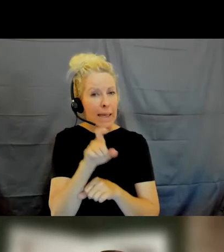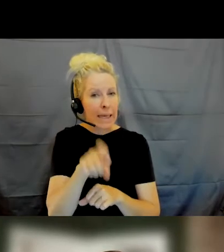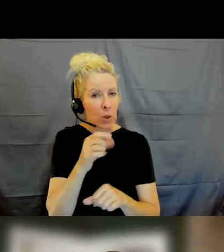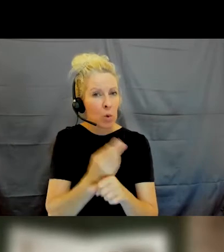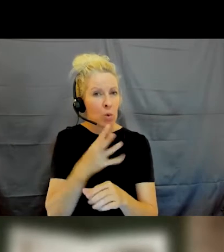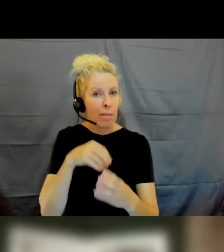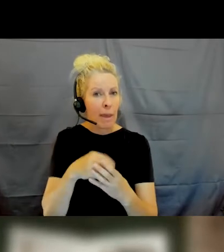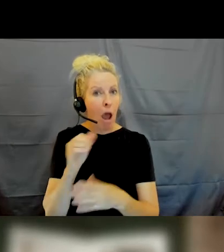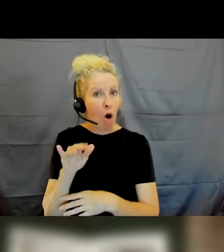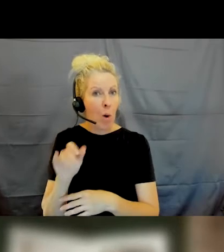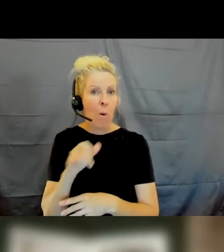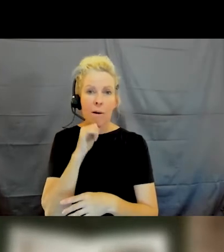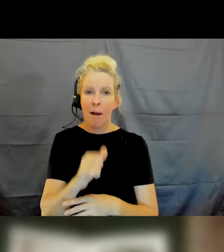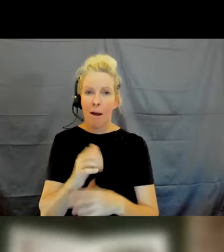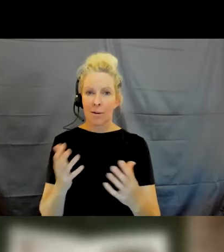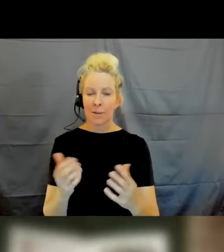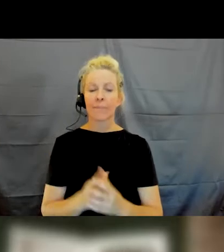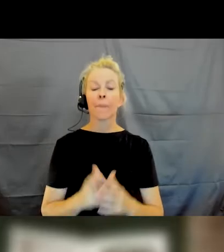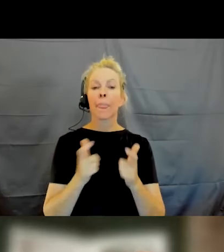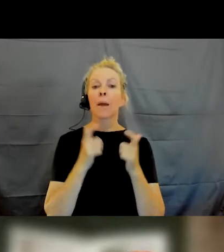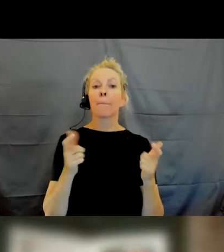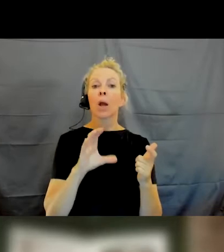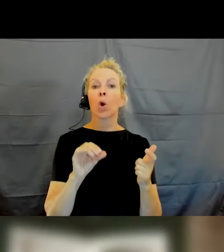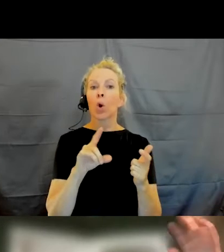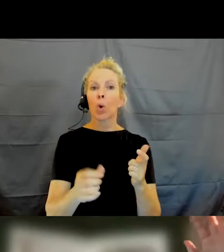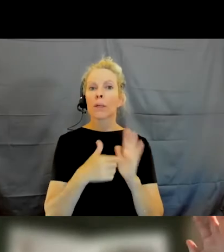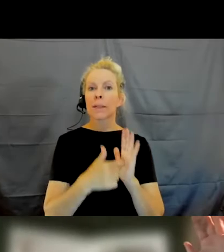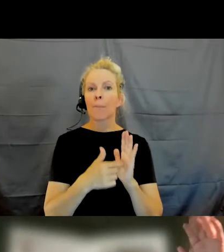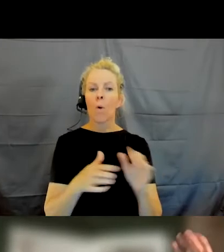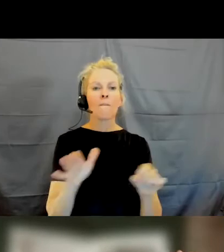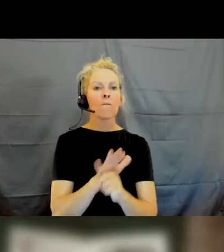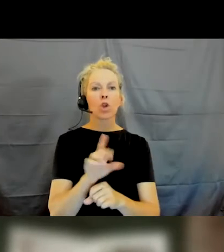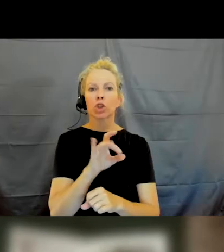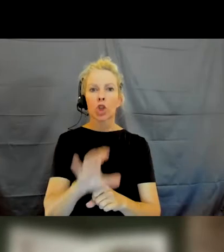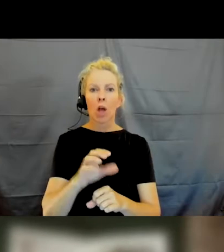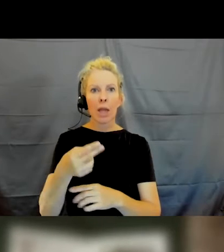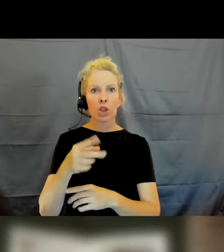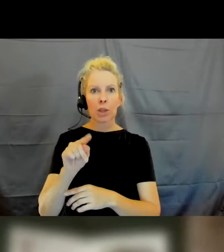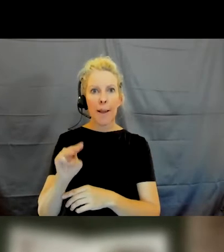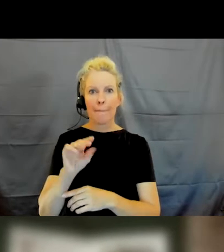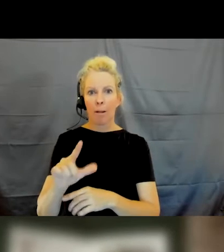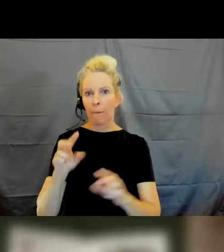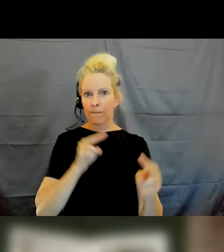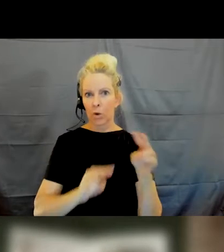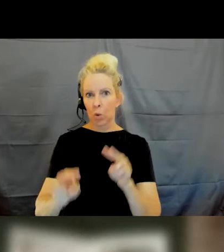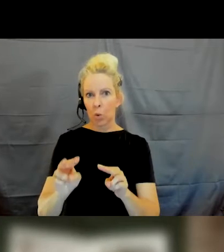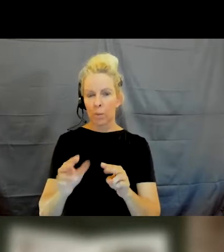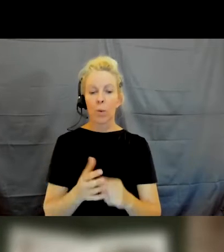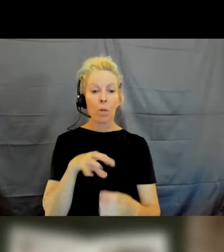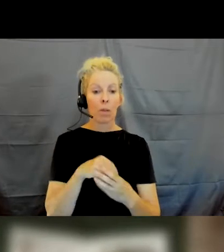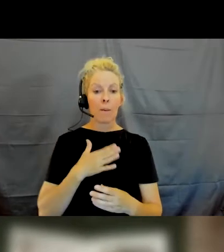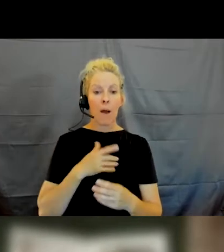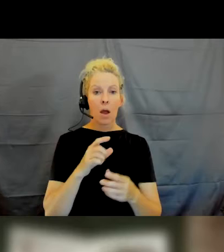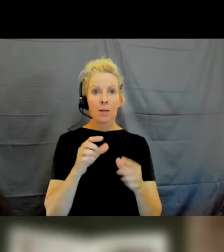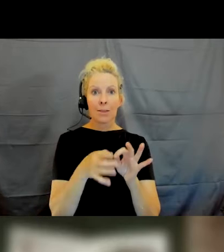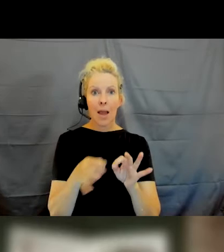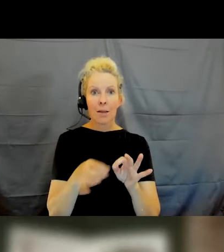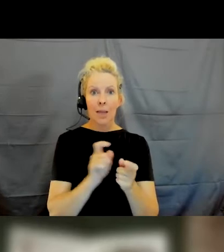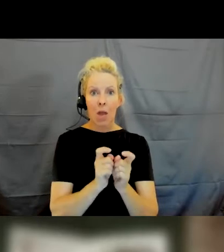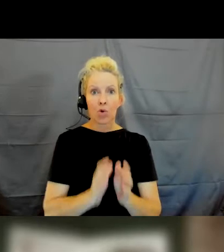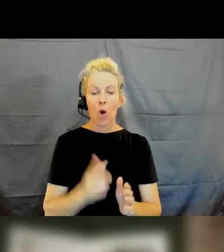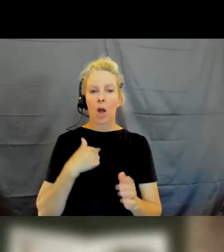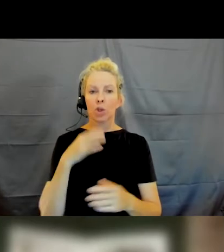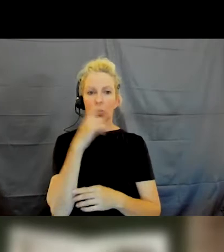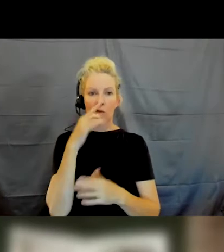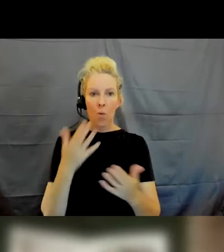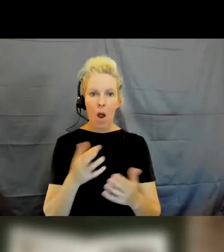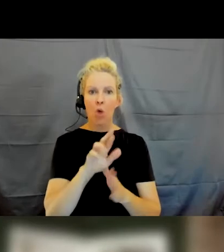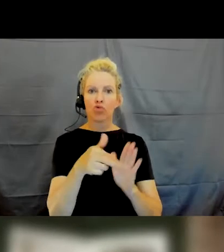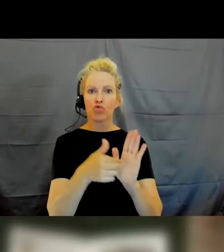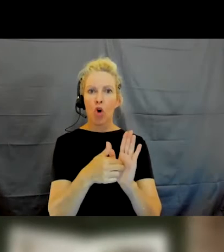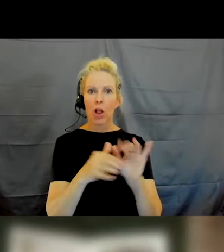big code example, a full document, HTML view. In my text editor, I have searched for role=, and I